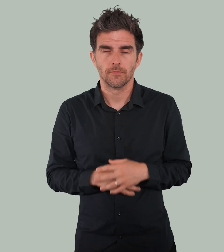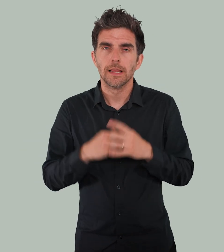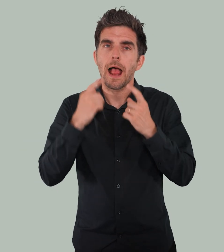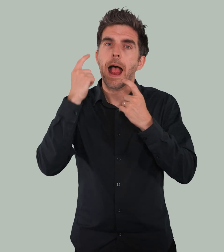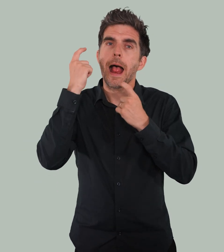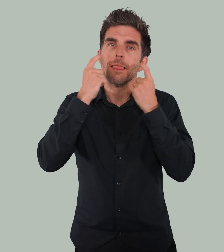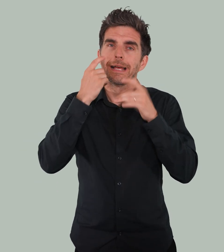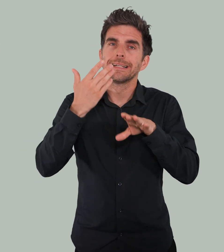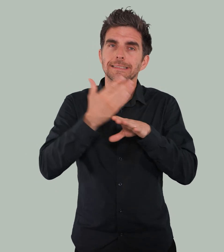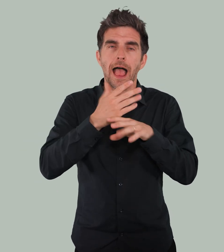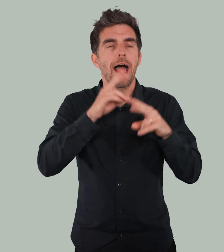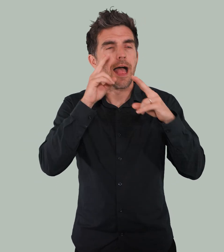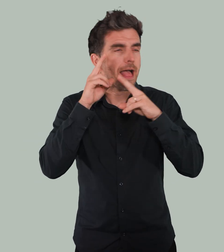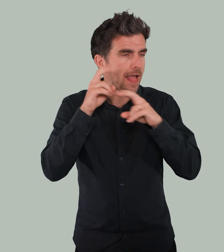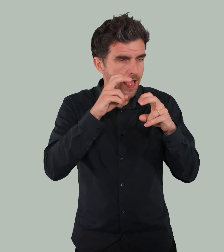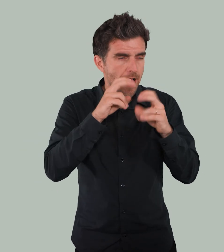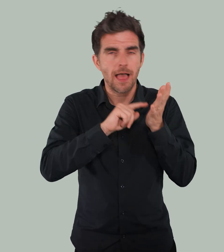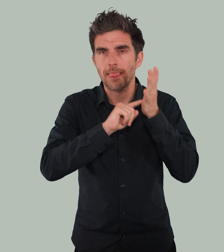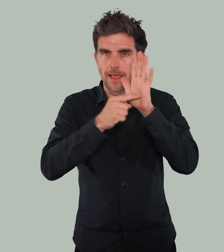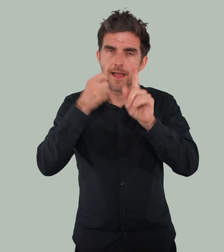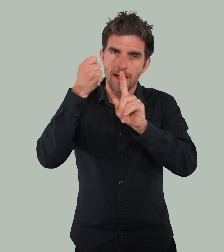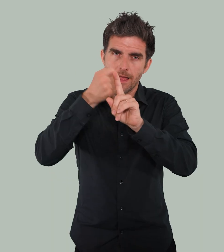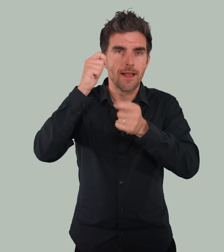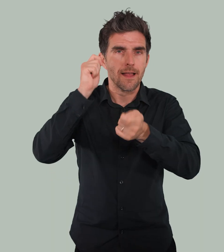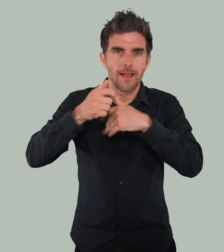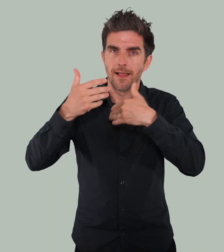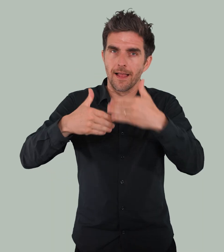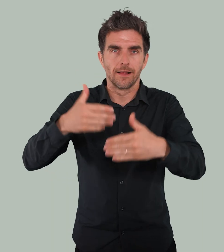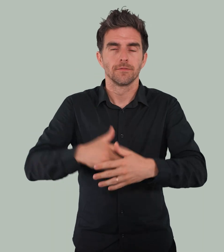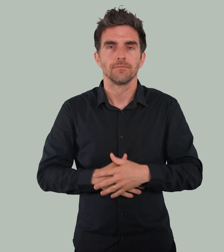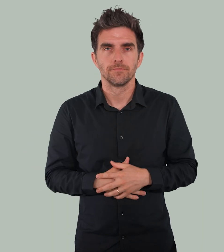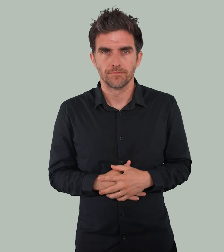Think tanks